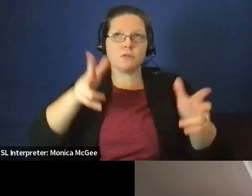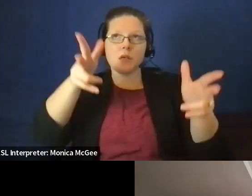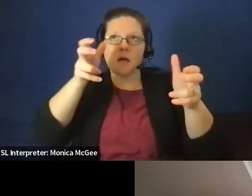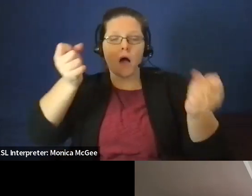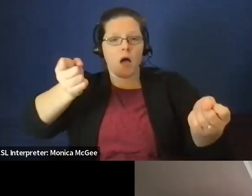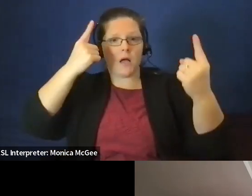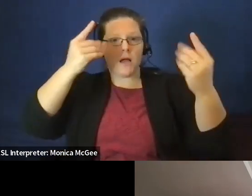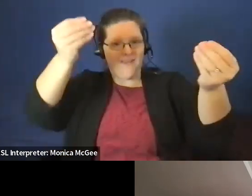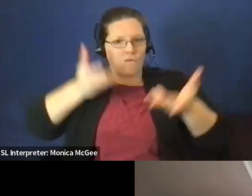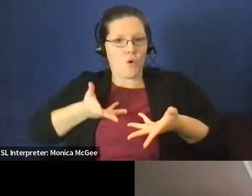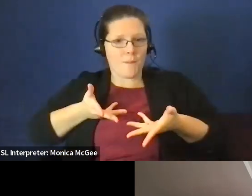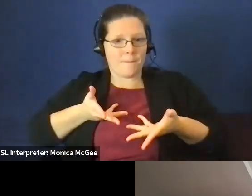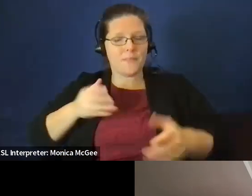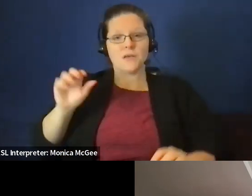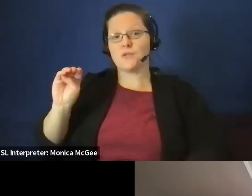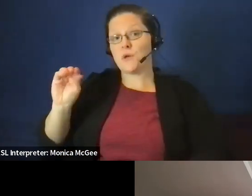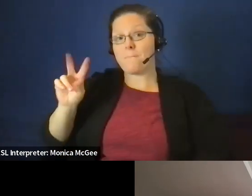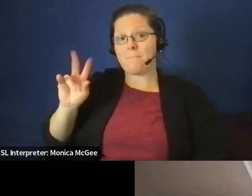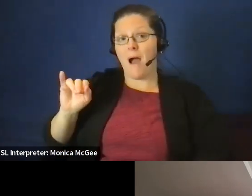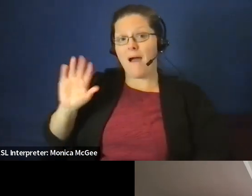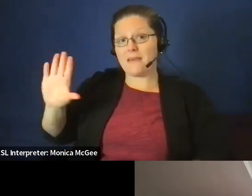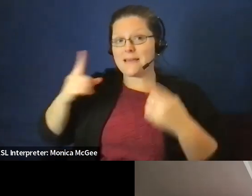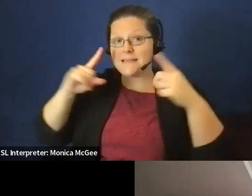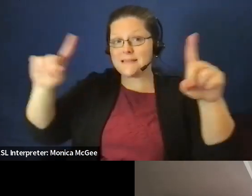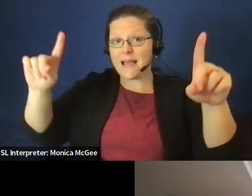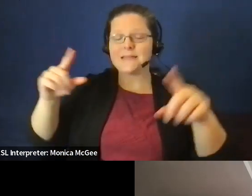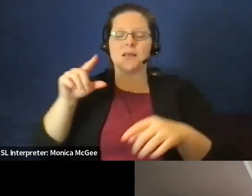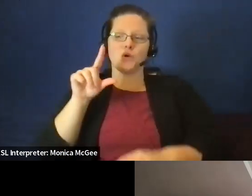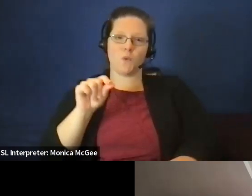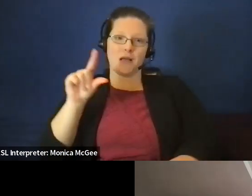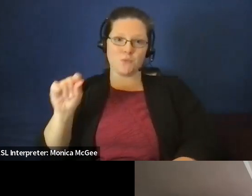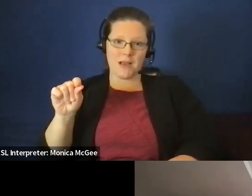starts at the beginning. It starts at